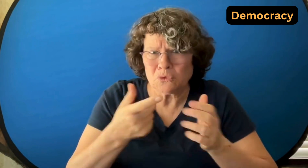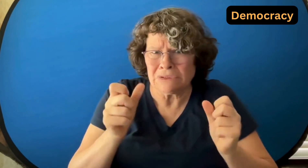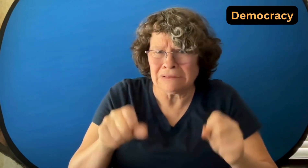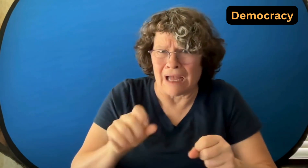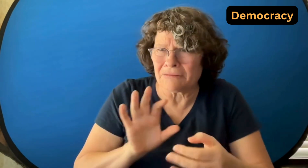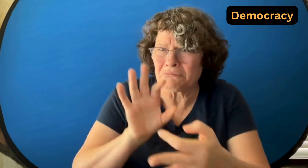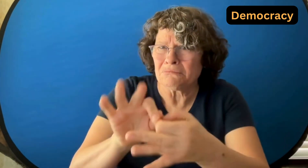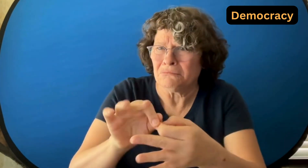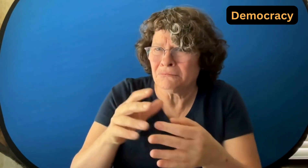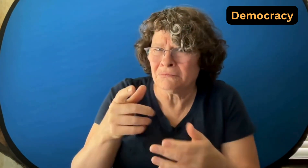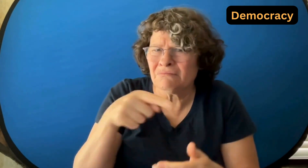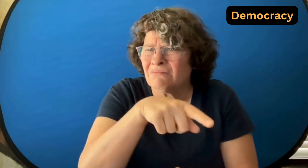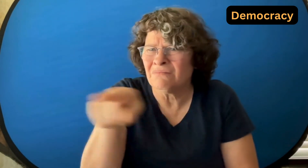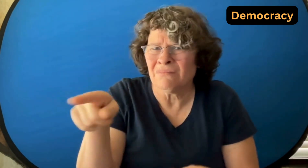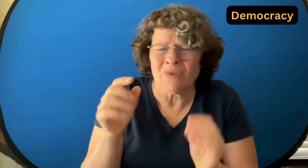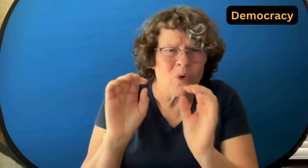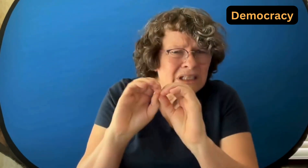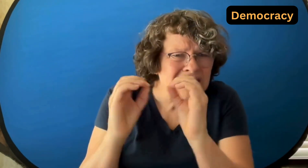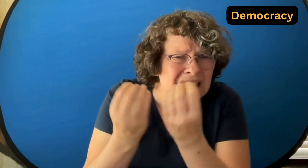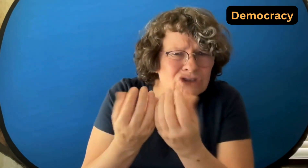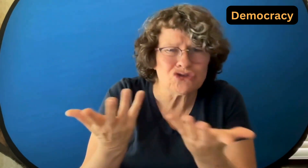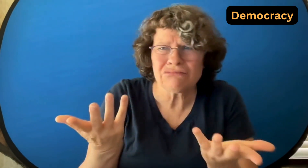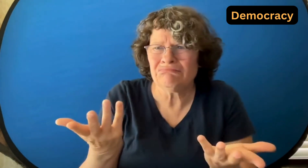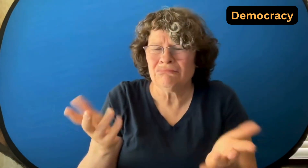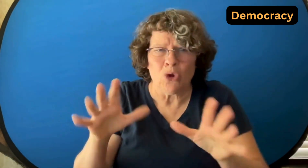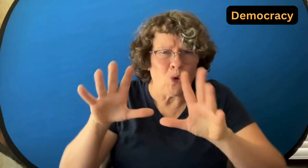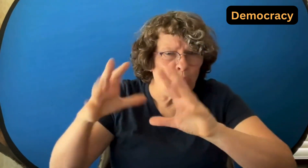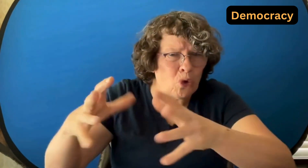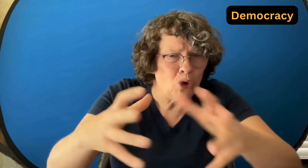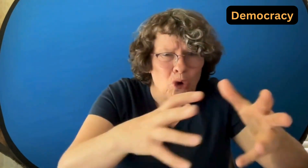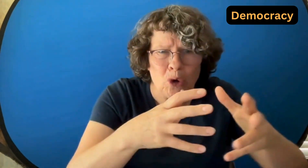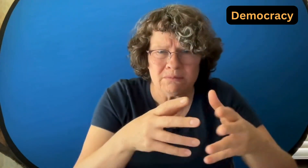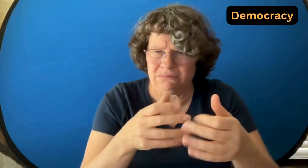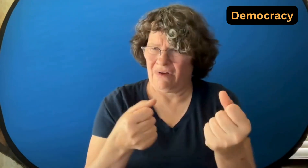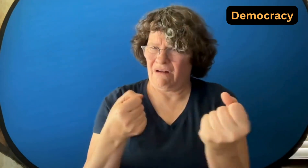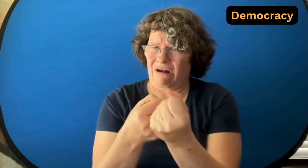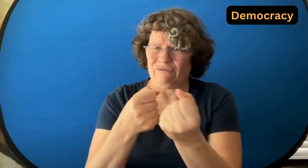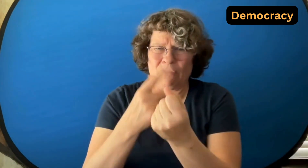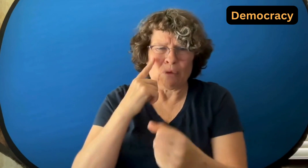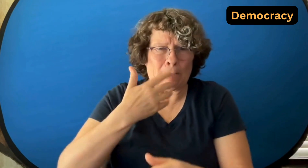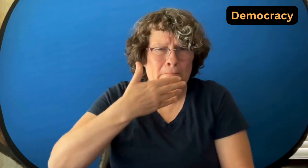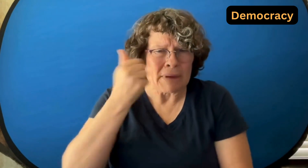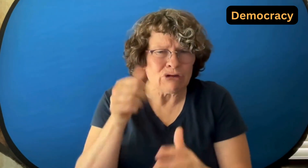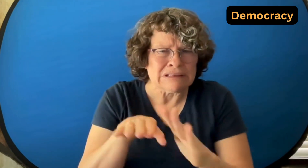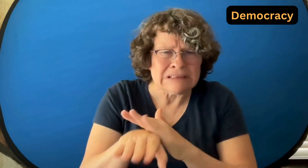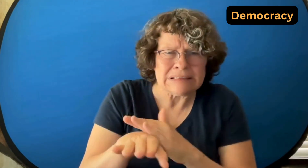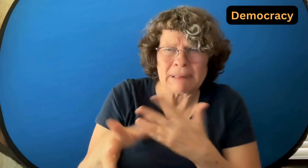You can join organizations or groups that advocate for better accessibility